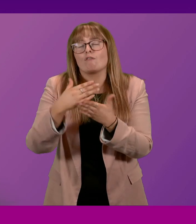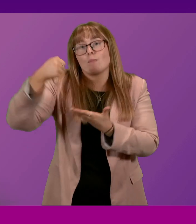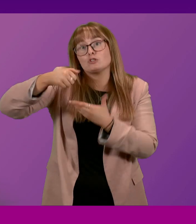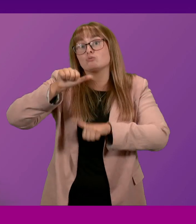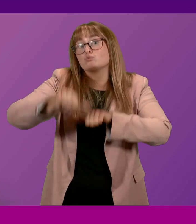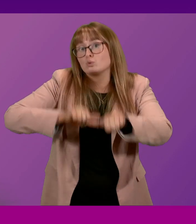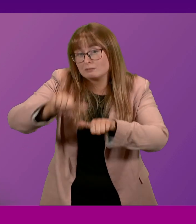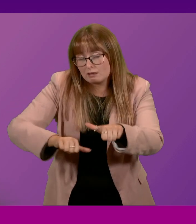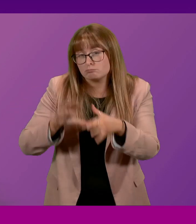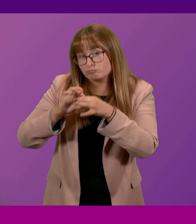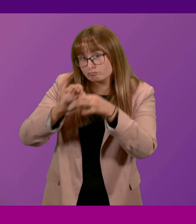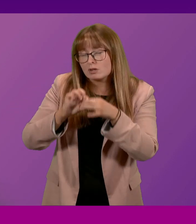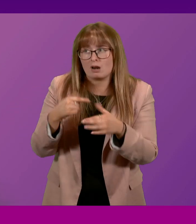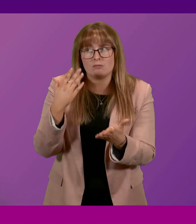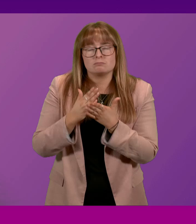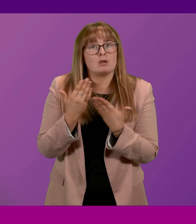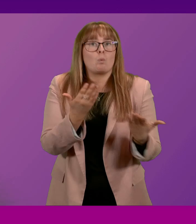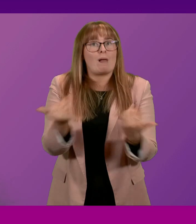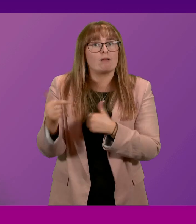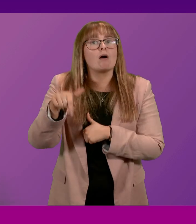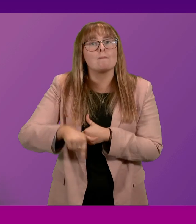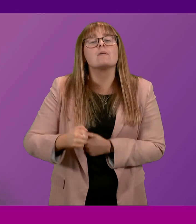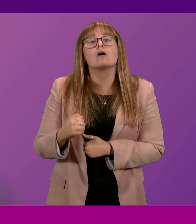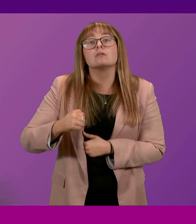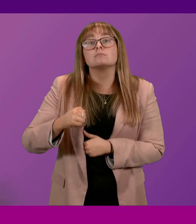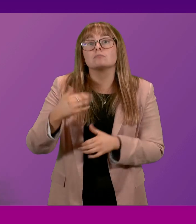I welcome the fact that the Parliament supported the motion.